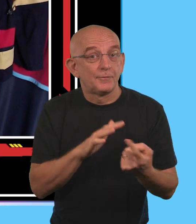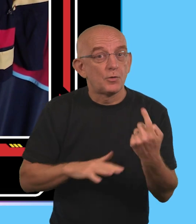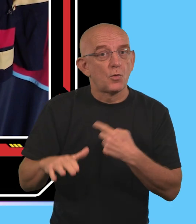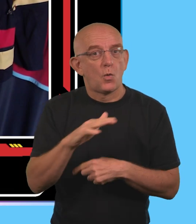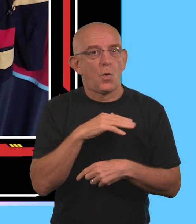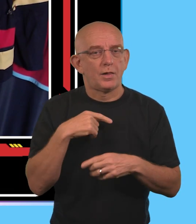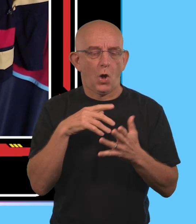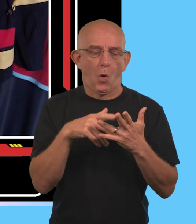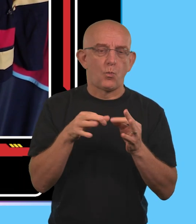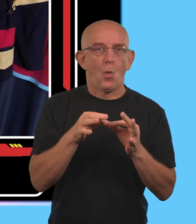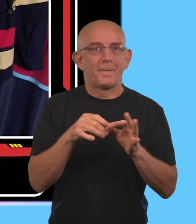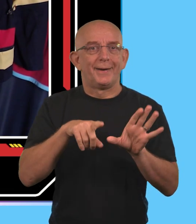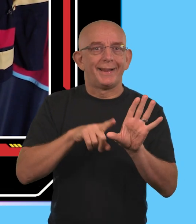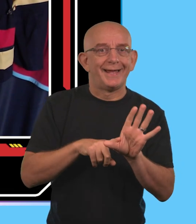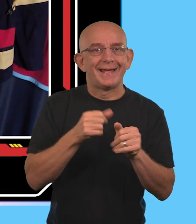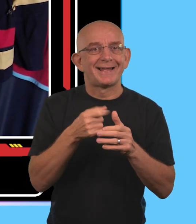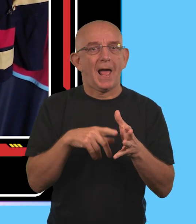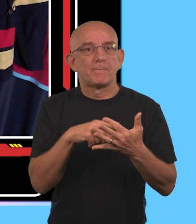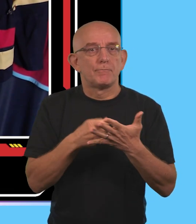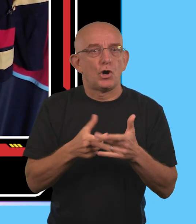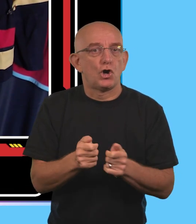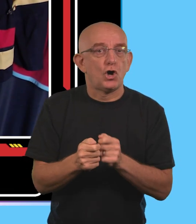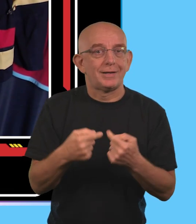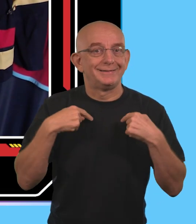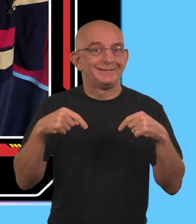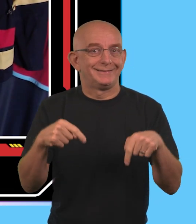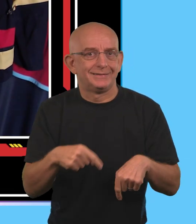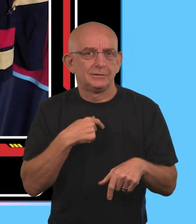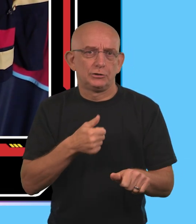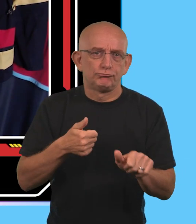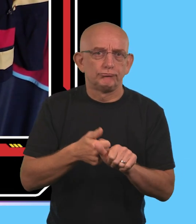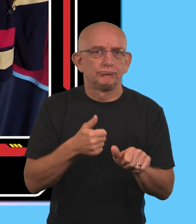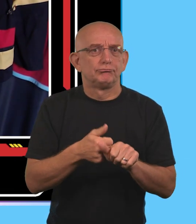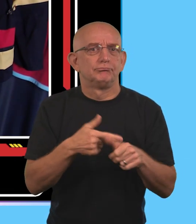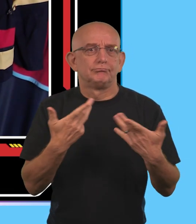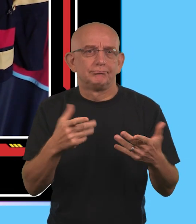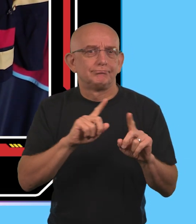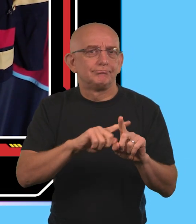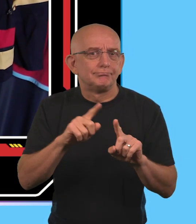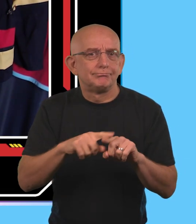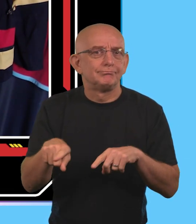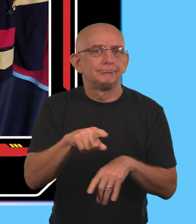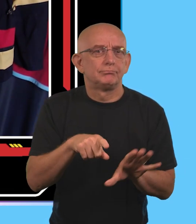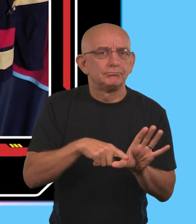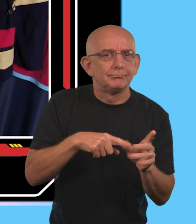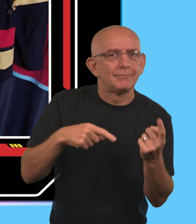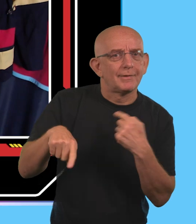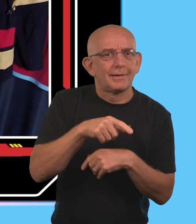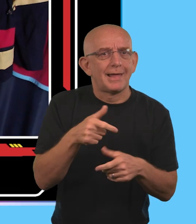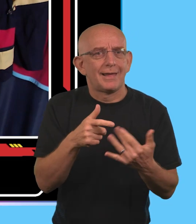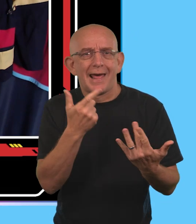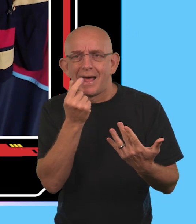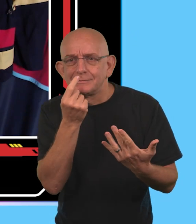Hi everyone, The Wobbly Gamer here, accessibility advocate and junior accessibility specialist at Many Cats Studios.